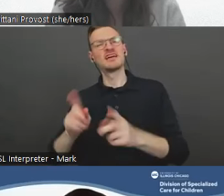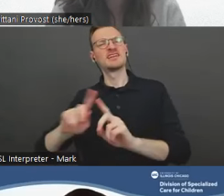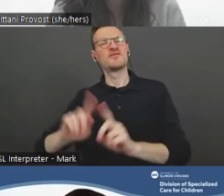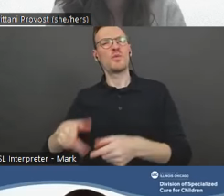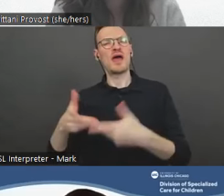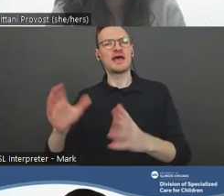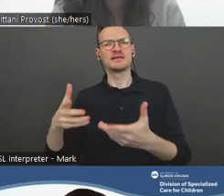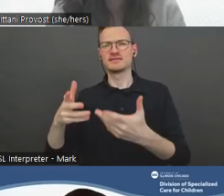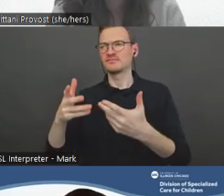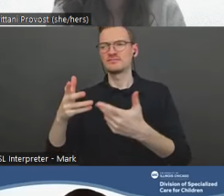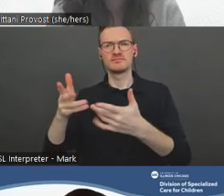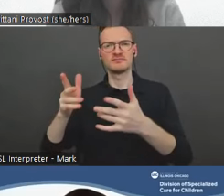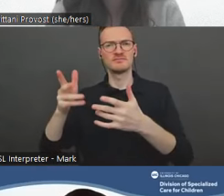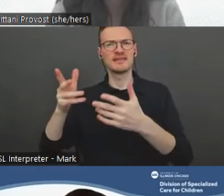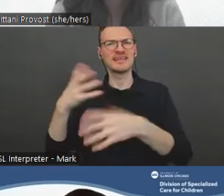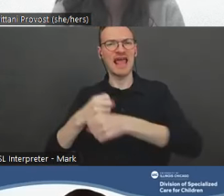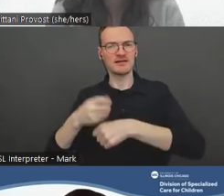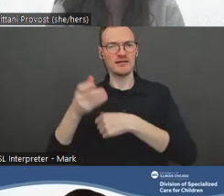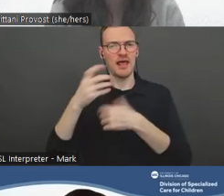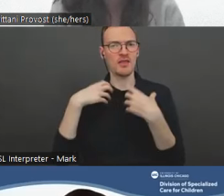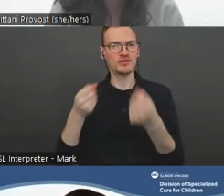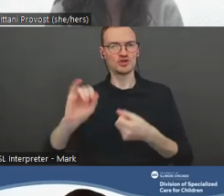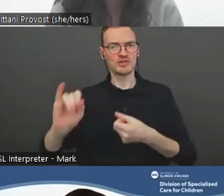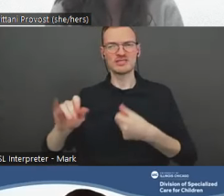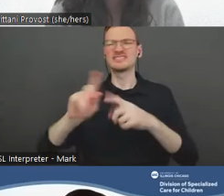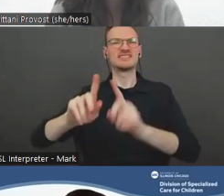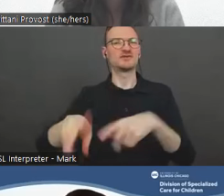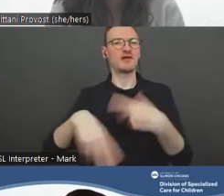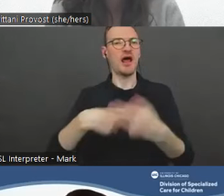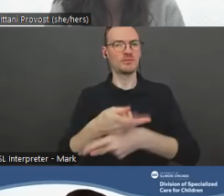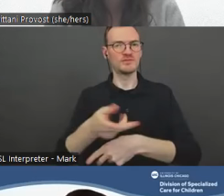plans. We're going to focus a little bit more on that conversation on private insurance and then